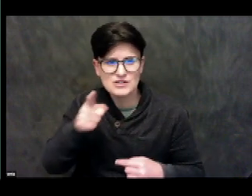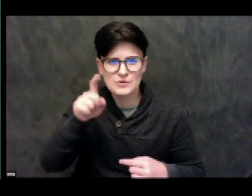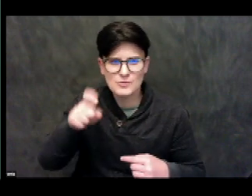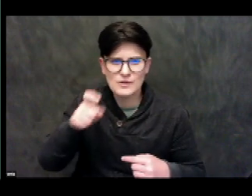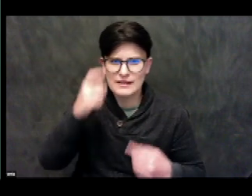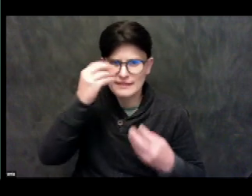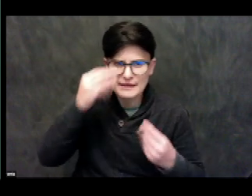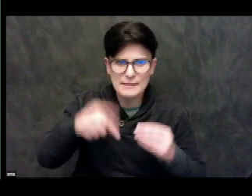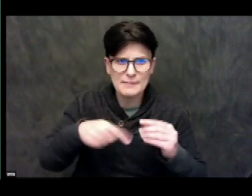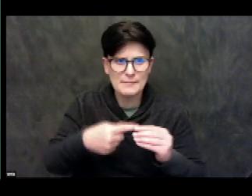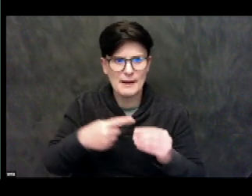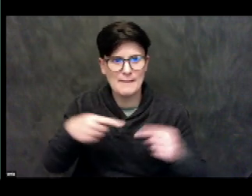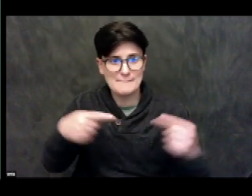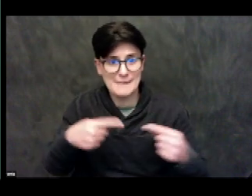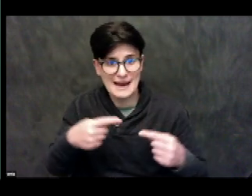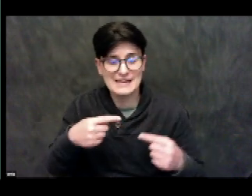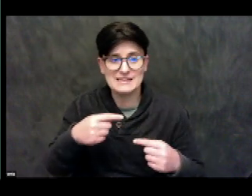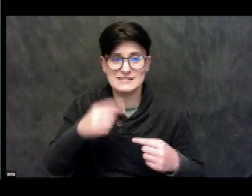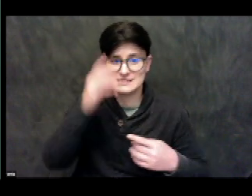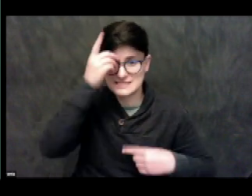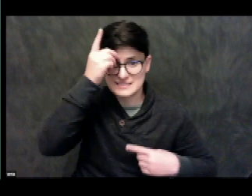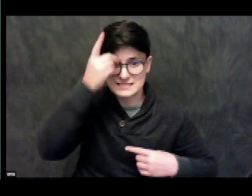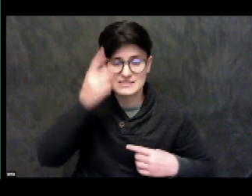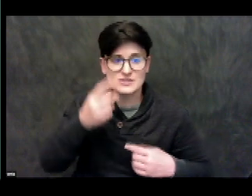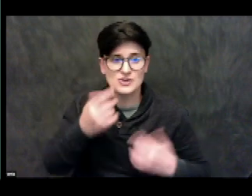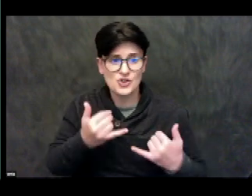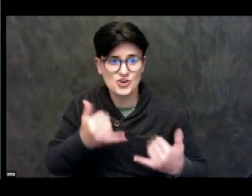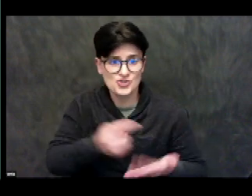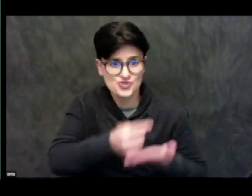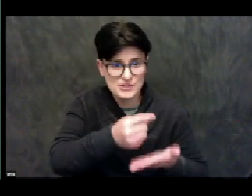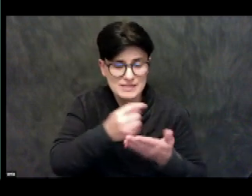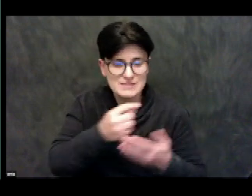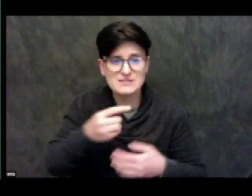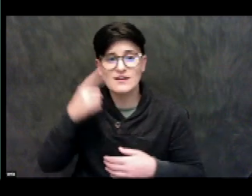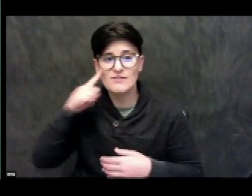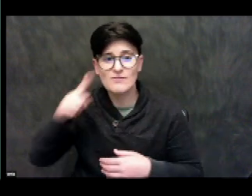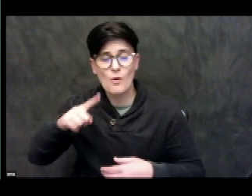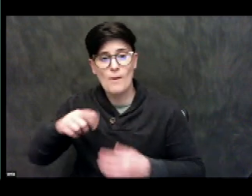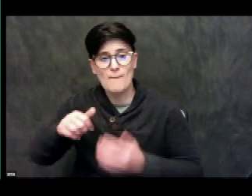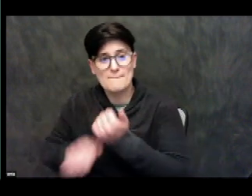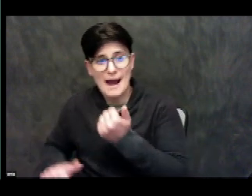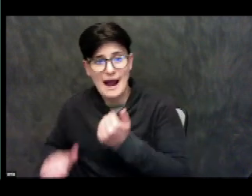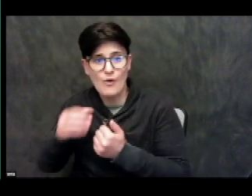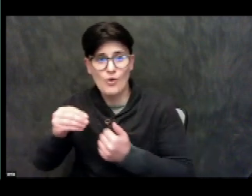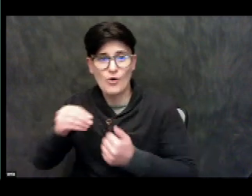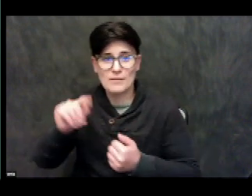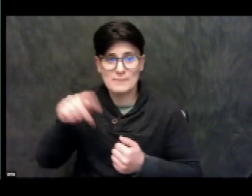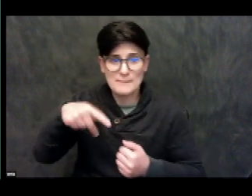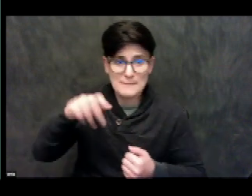They are often people with extensive bladder surgery histories. People what their current bowel regimen